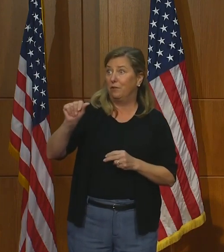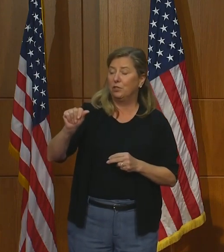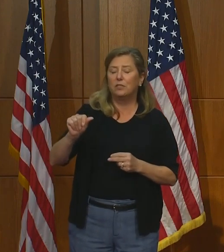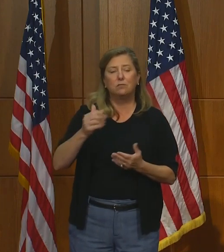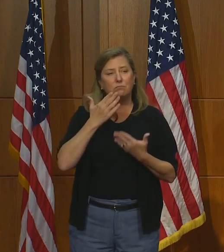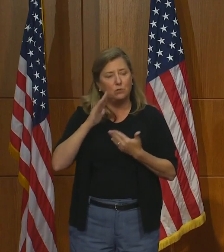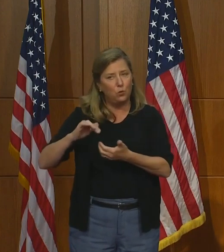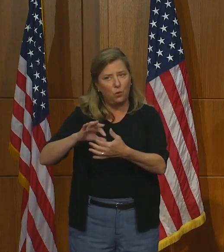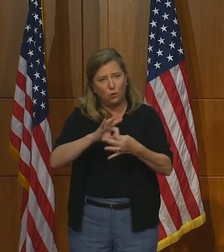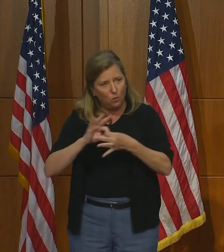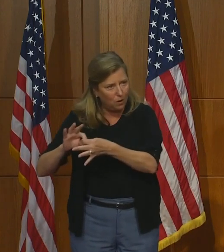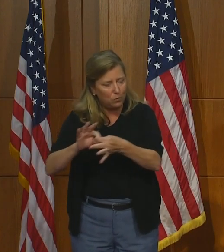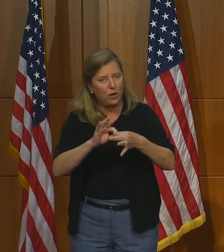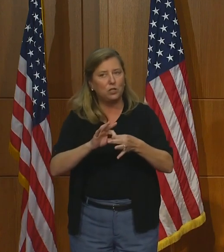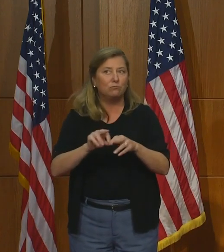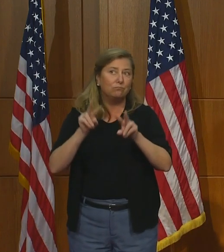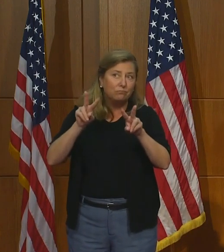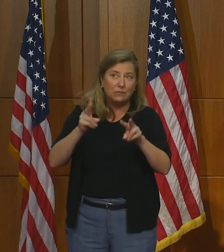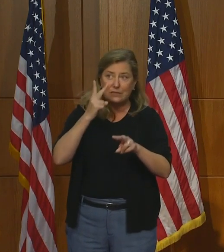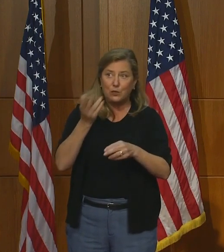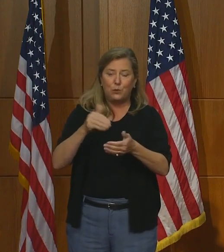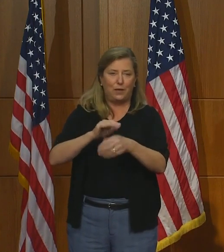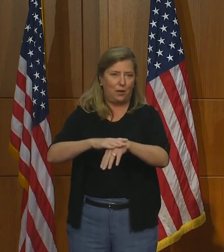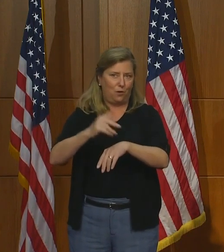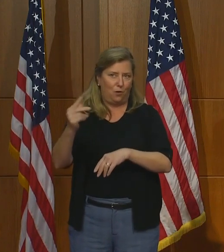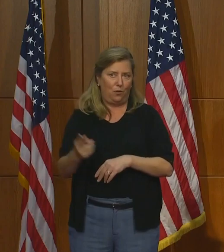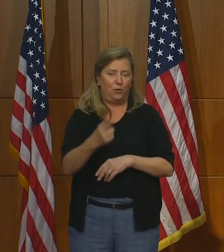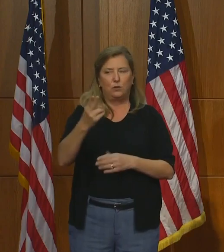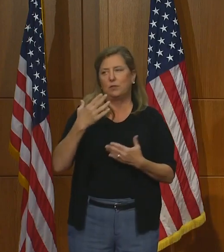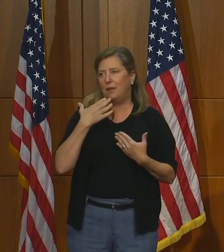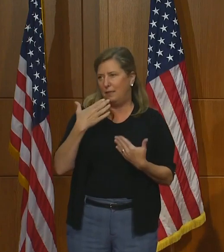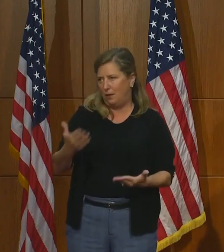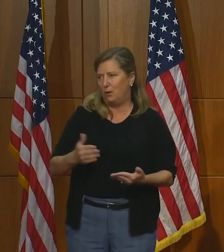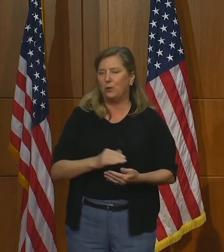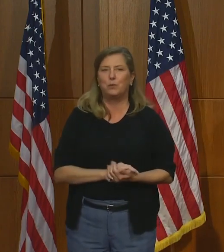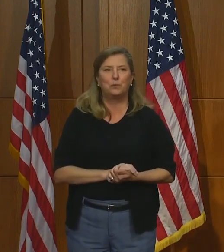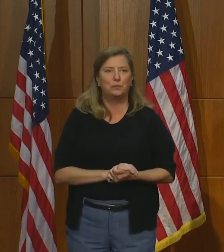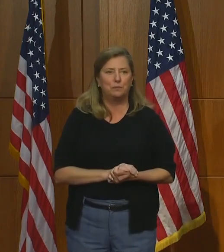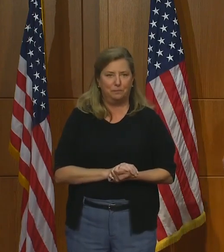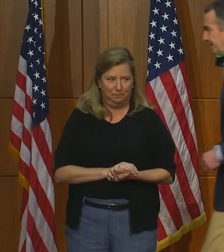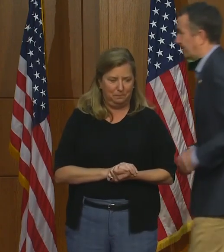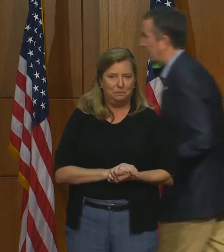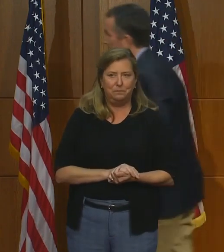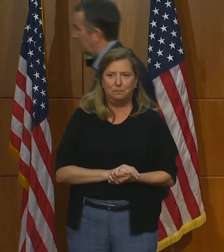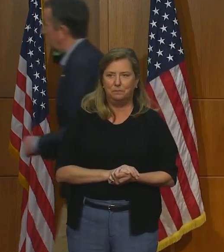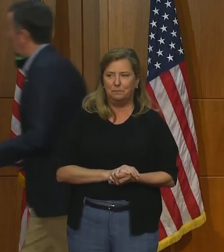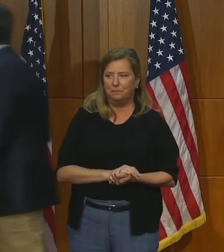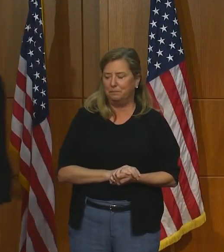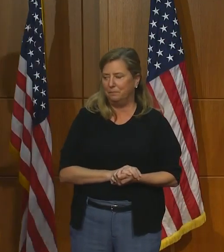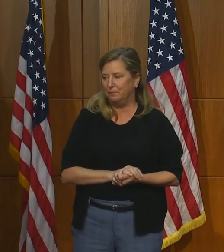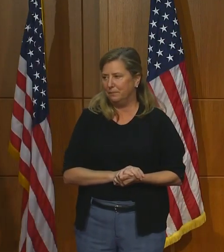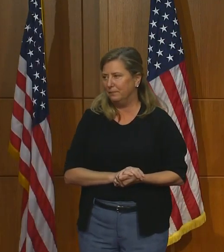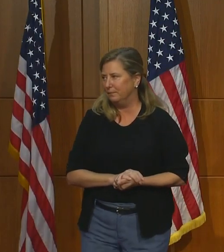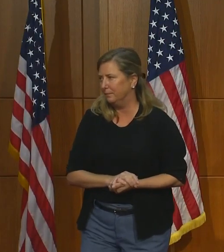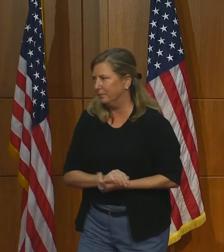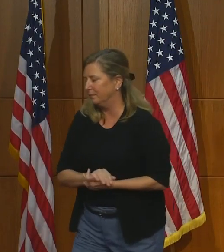CAN'T SEW- ASK OF ALL VIRGINIANS AND I APPRECIATE YOUR COOPERATION WE- LOOK